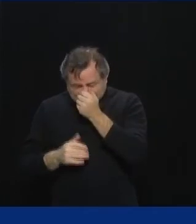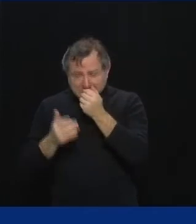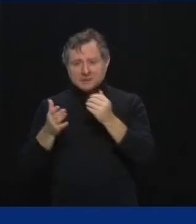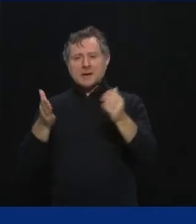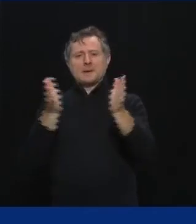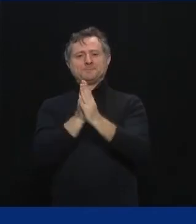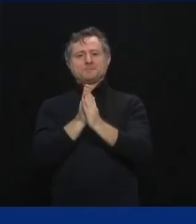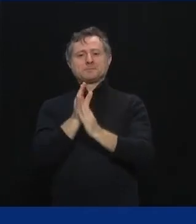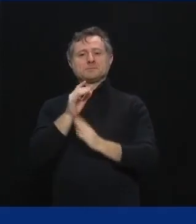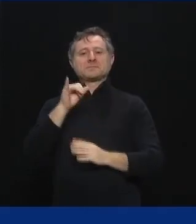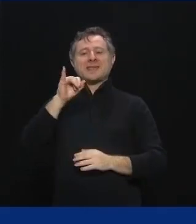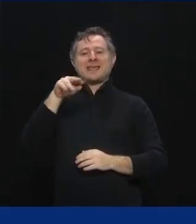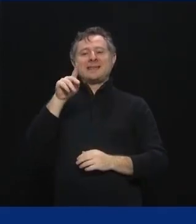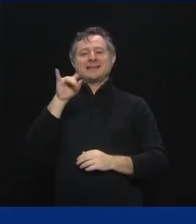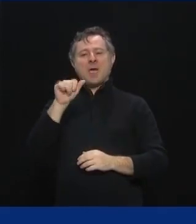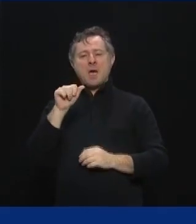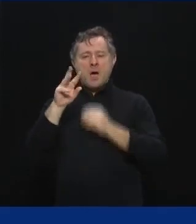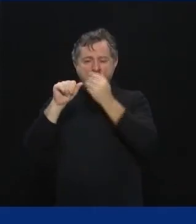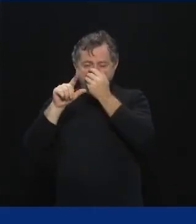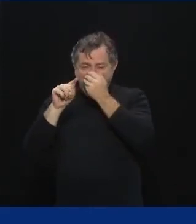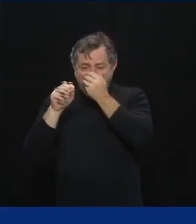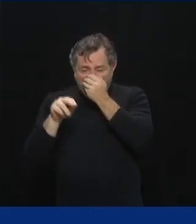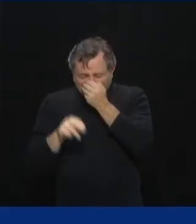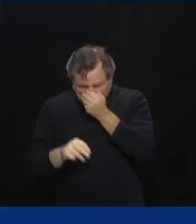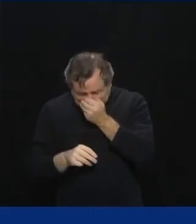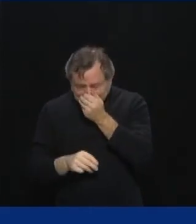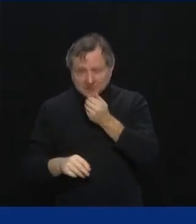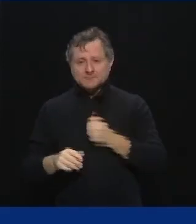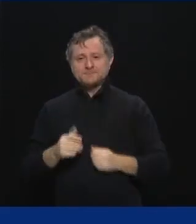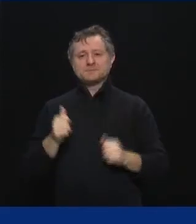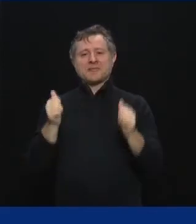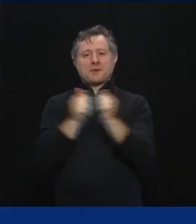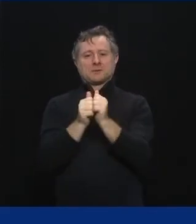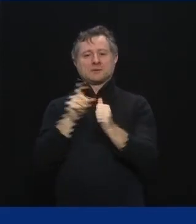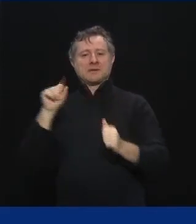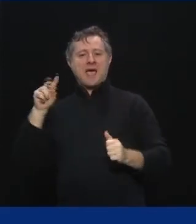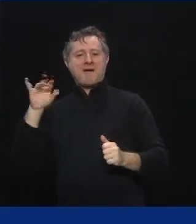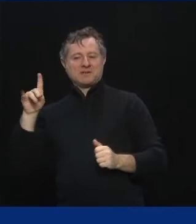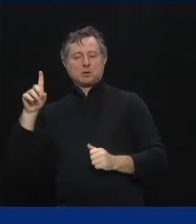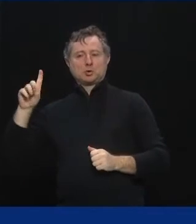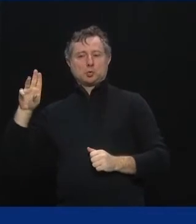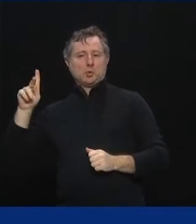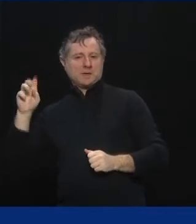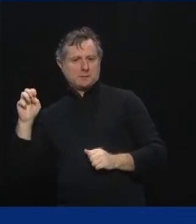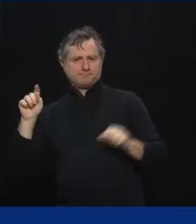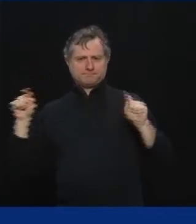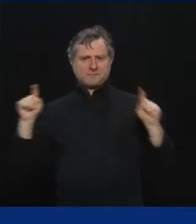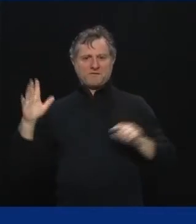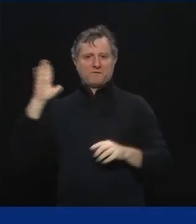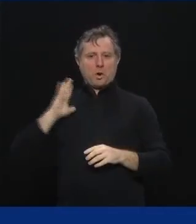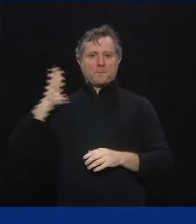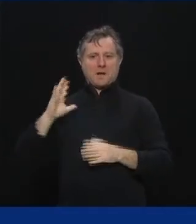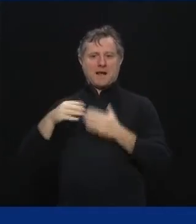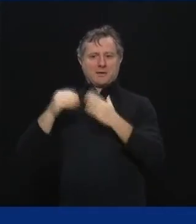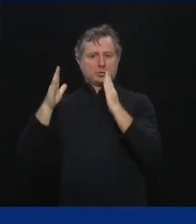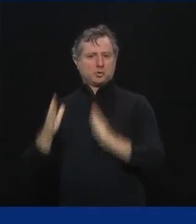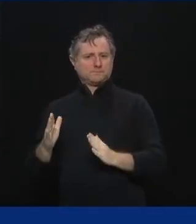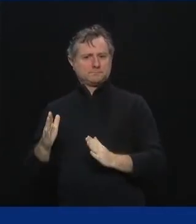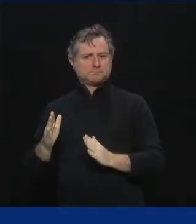ONE, JAY JACOBS, THE DEMOCRATIC PARTY CHAIRMAN YESTERDAY MADE AN ANALOGY WHEN HE WAS ASKED ABOUT WALTON, MADE SOME SORT OF